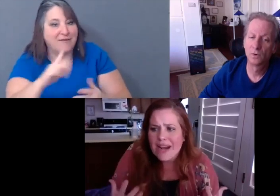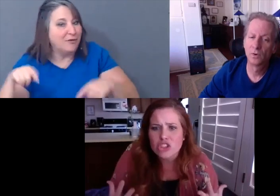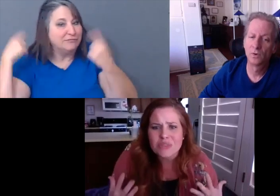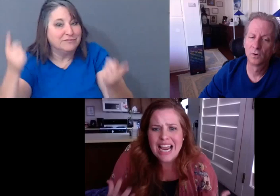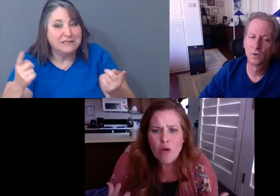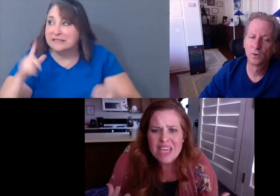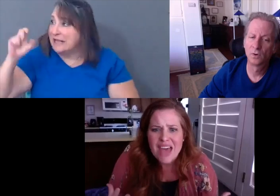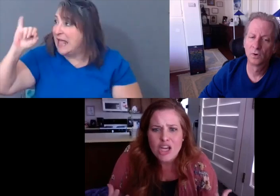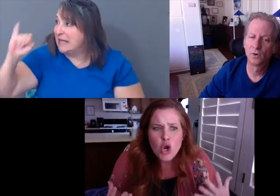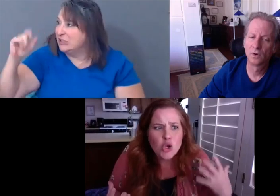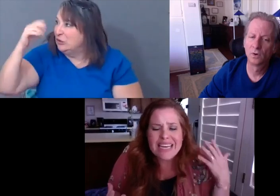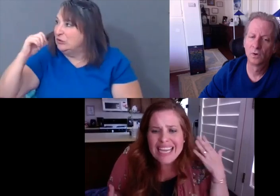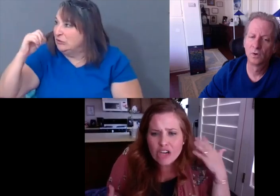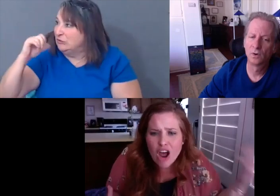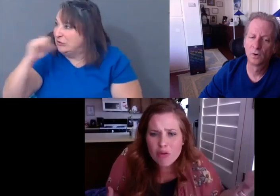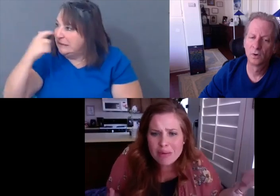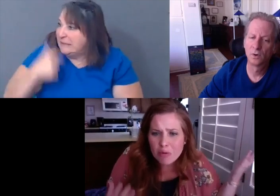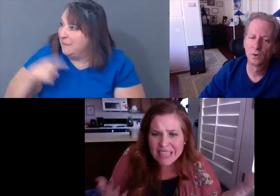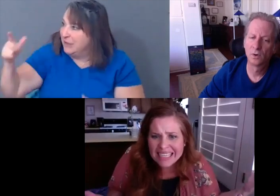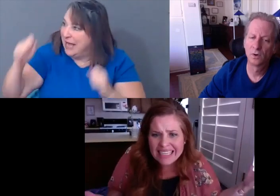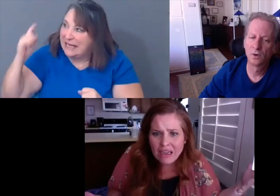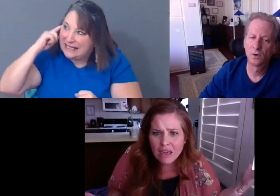why didn't she tell me that you can hear other people pee?